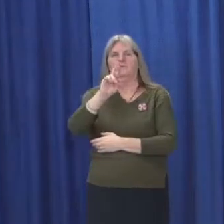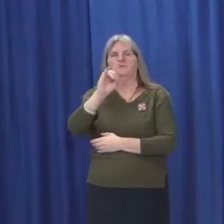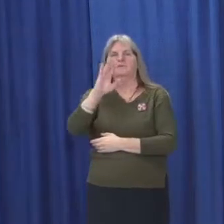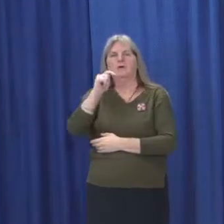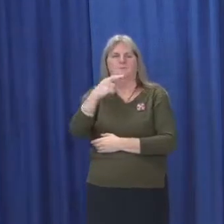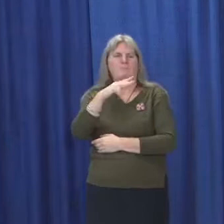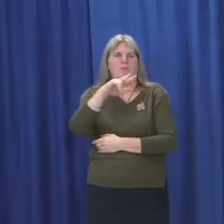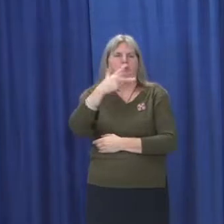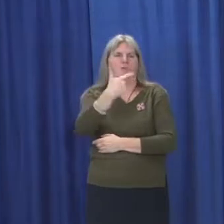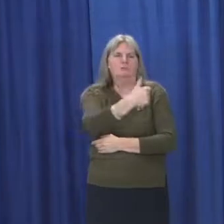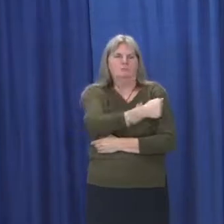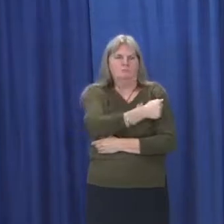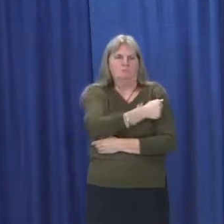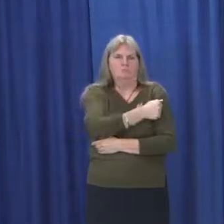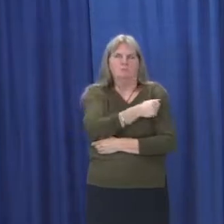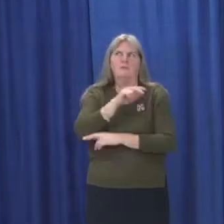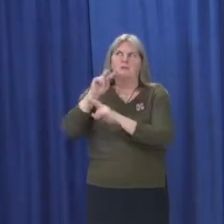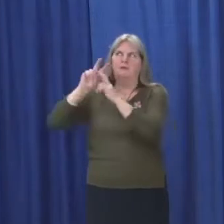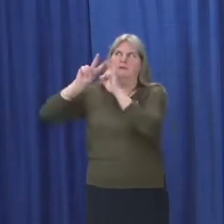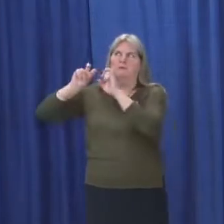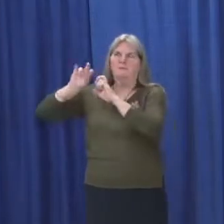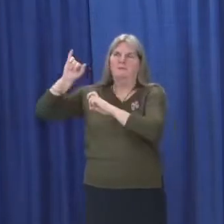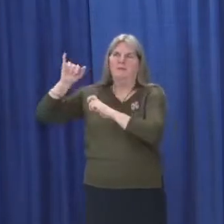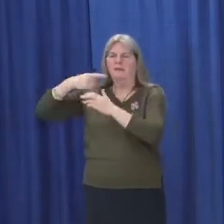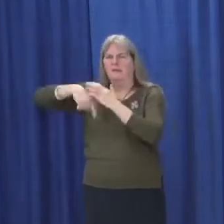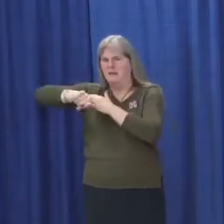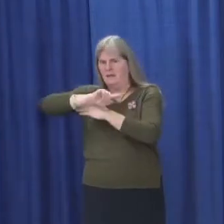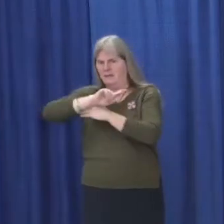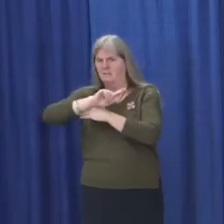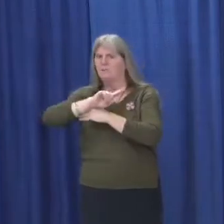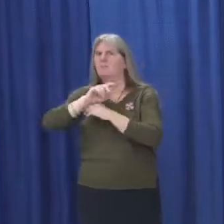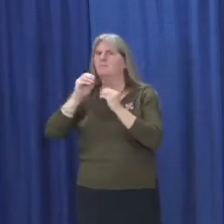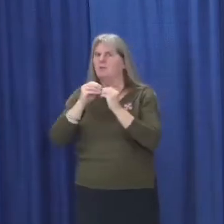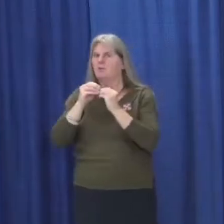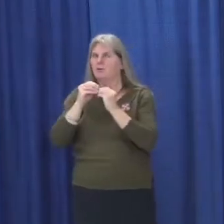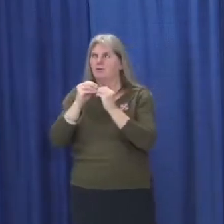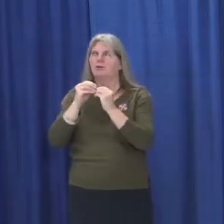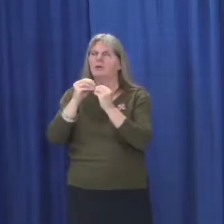COVID-19 next week and we expect